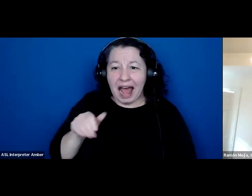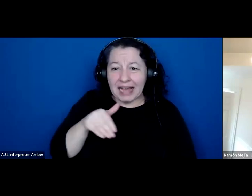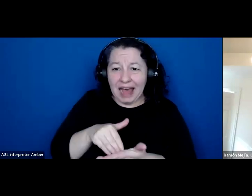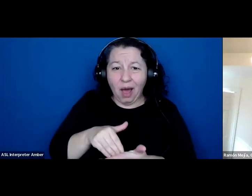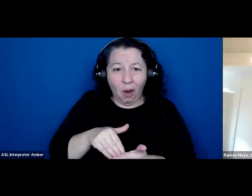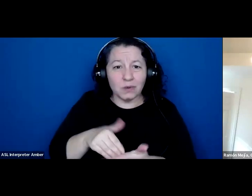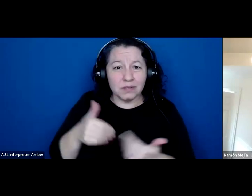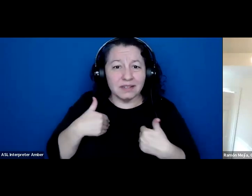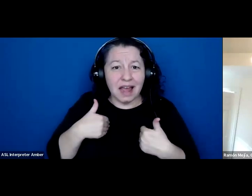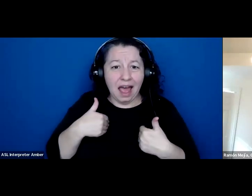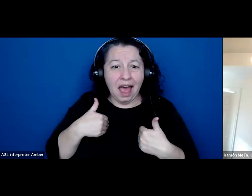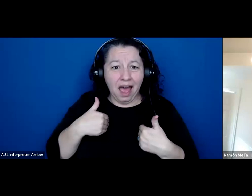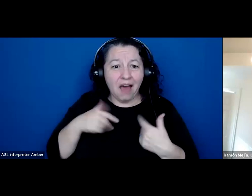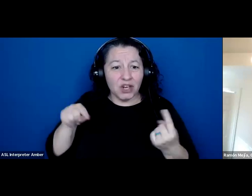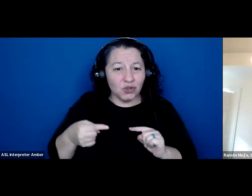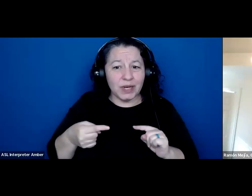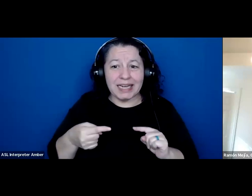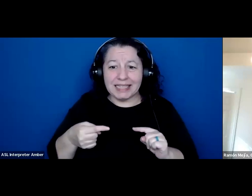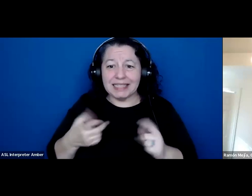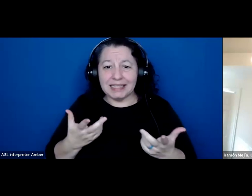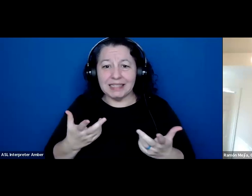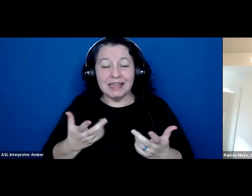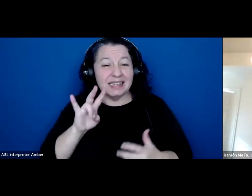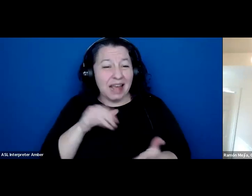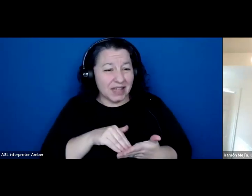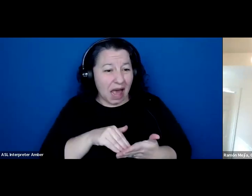You know, 7,000 more are missing, believed to be dead or under the rubble.